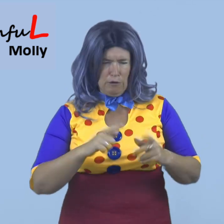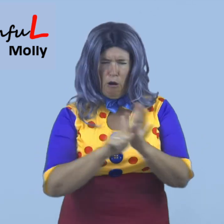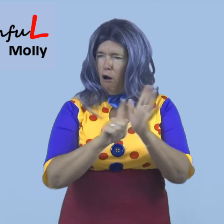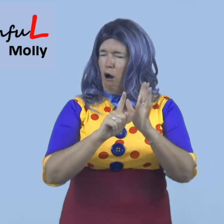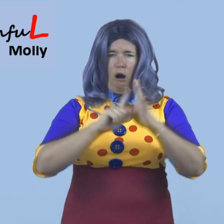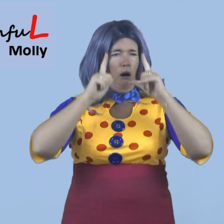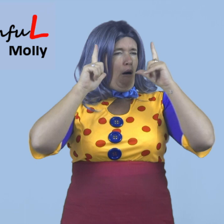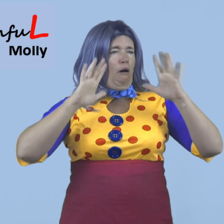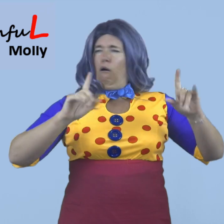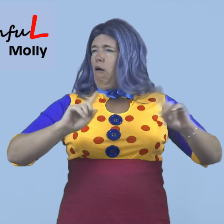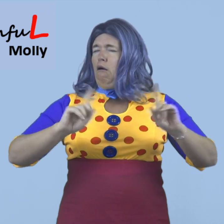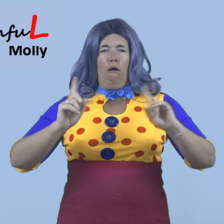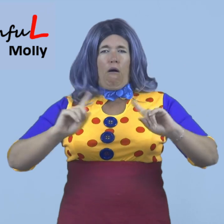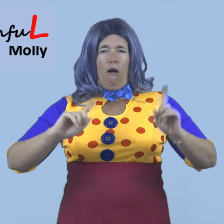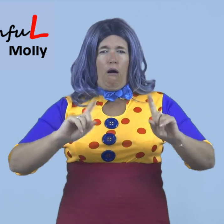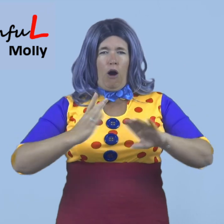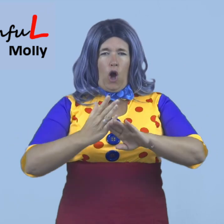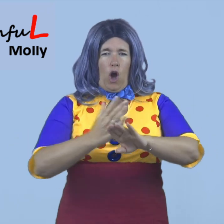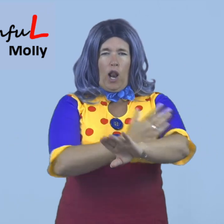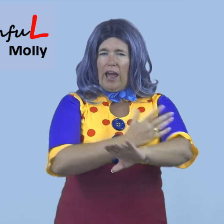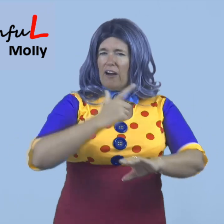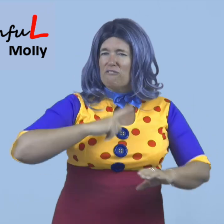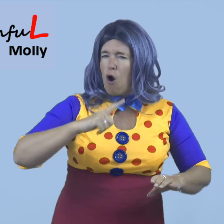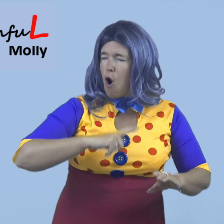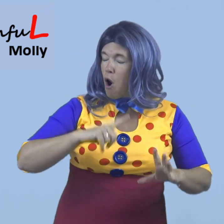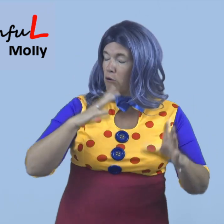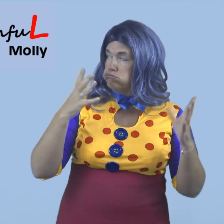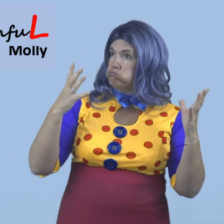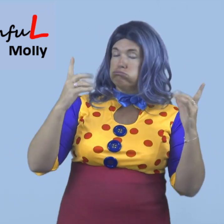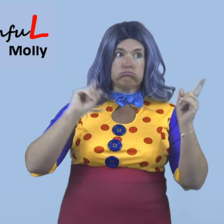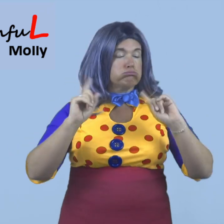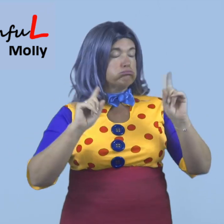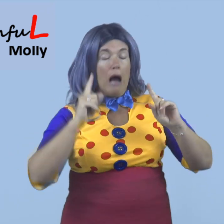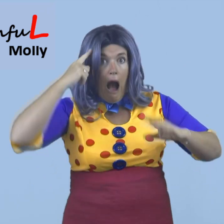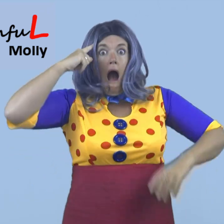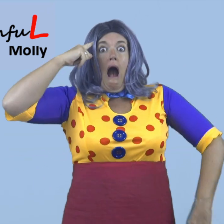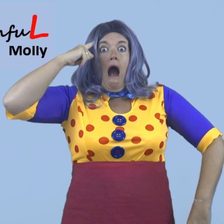What did I set my alarm this early for, Meg was thinking, still trying to wake from her deep sleep.